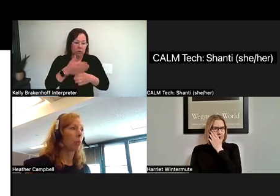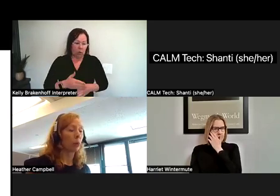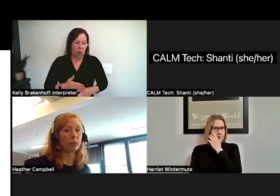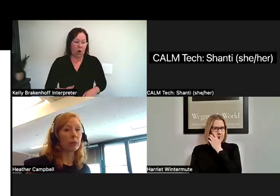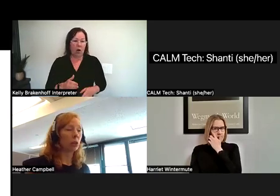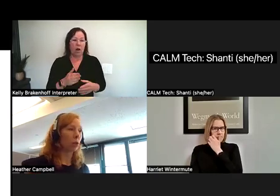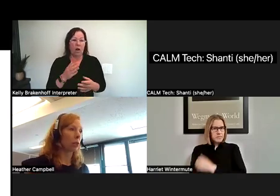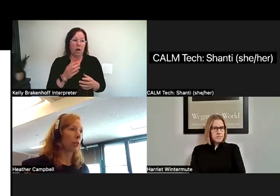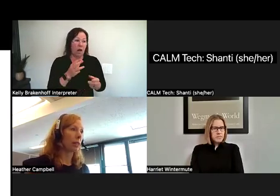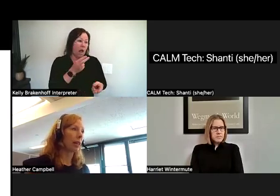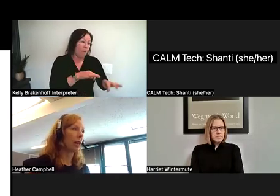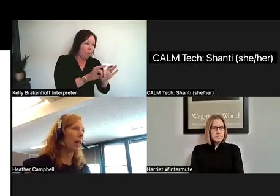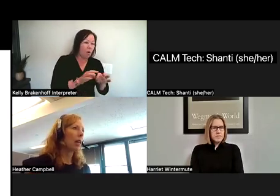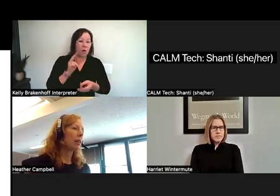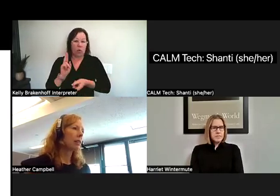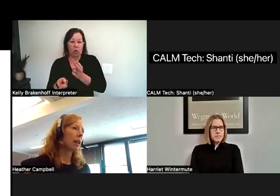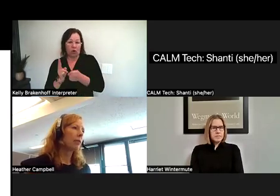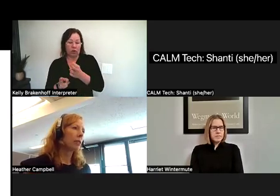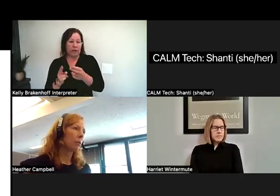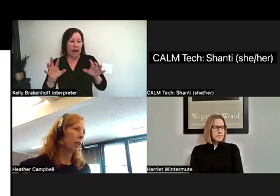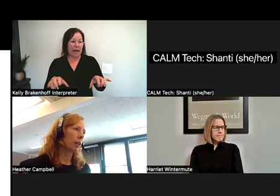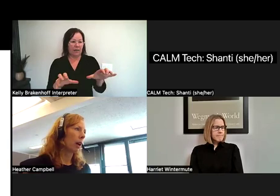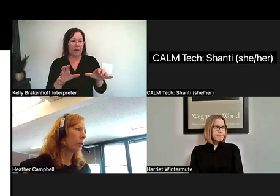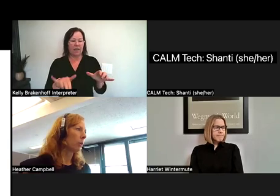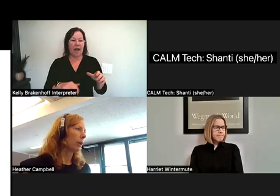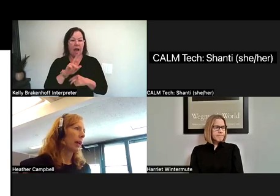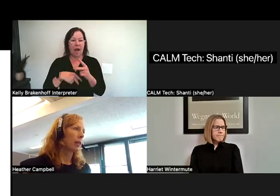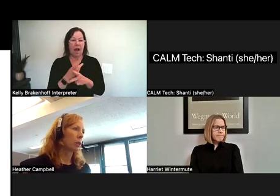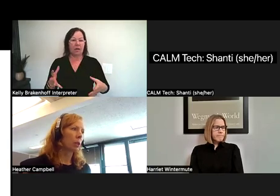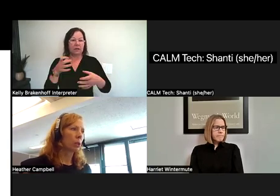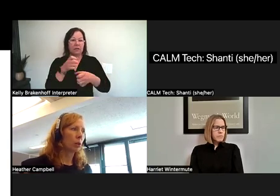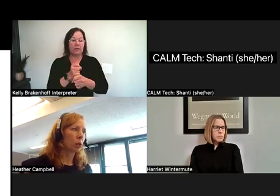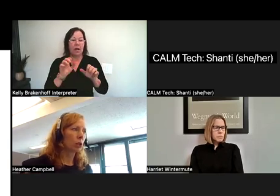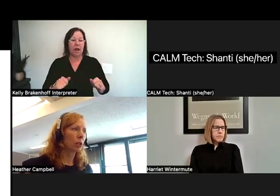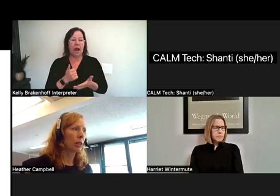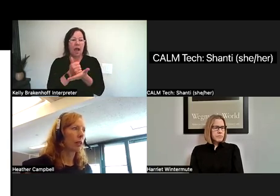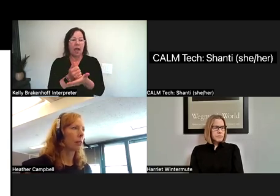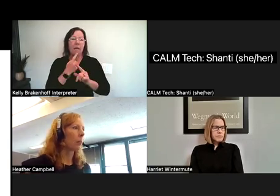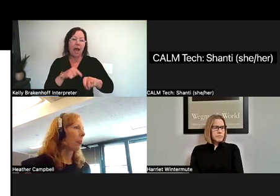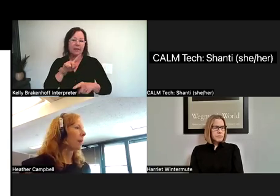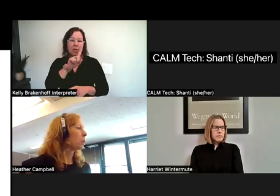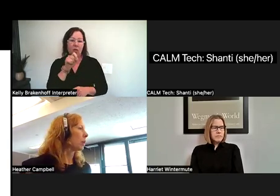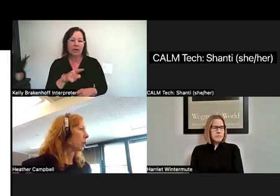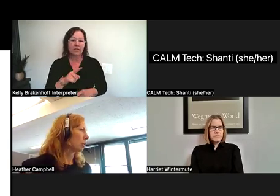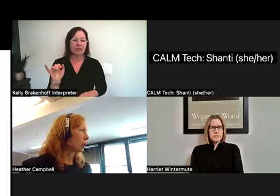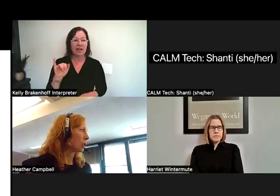importance and urgency. This, kind of, summary can help answer such questions do any urgent